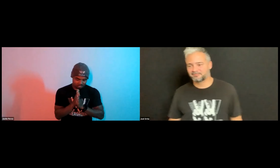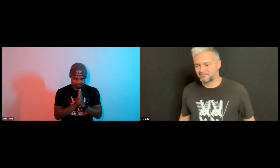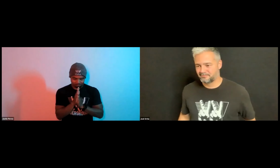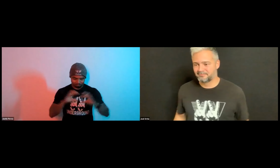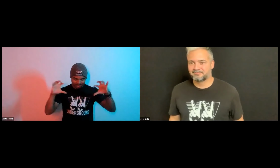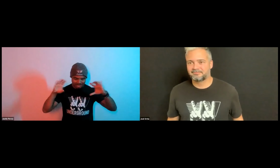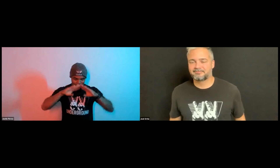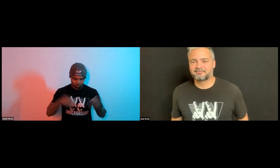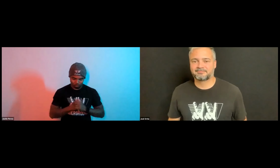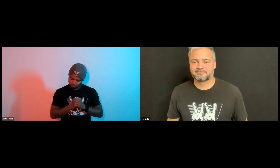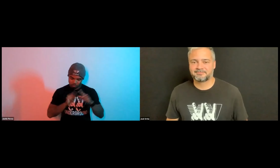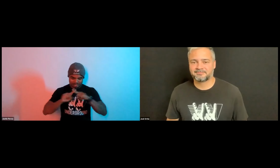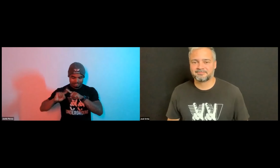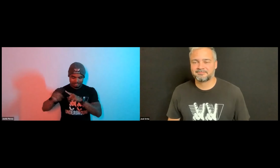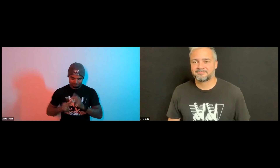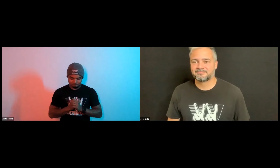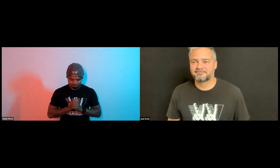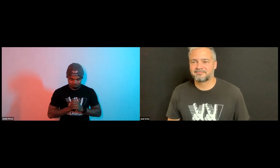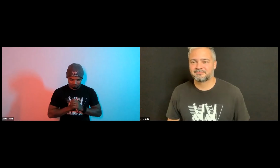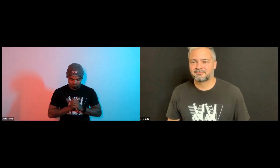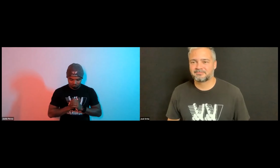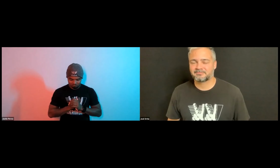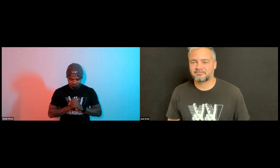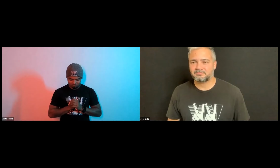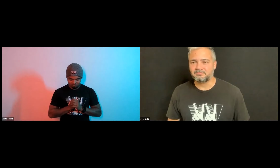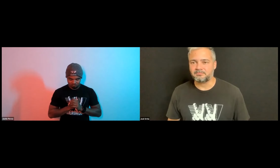Haunted house ... okay.